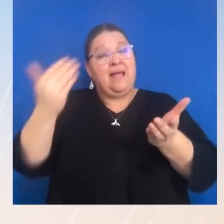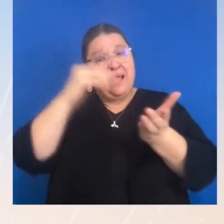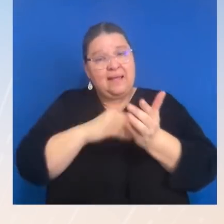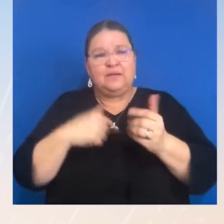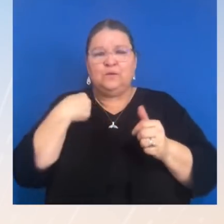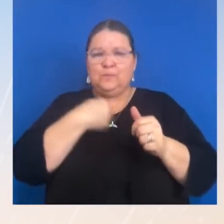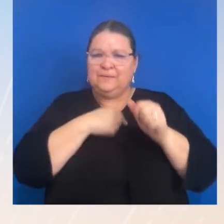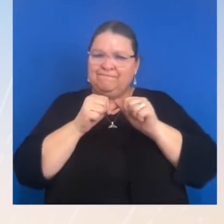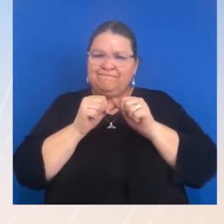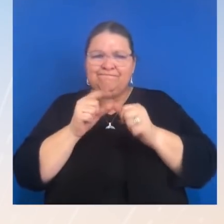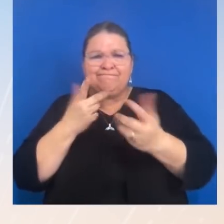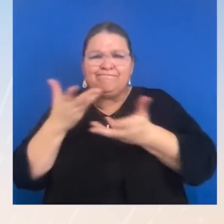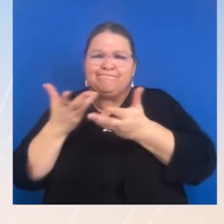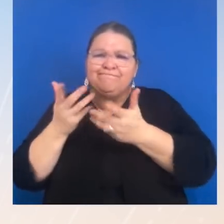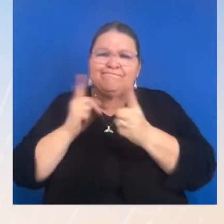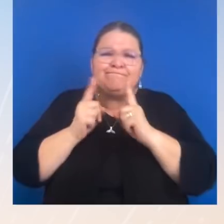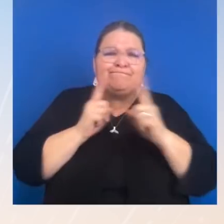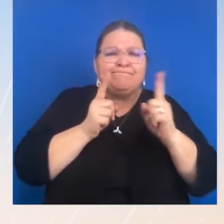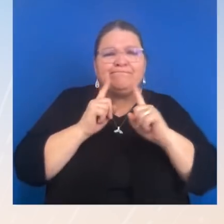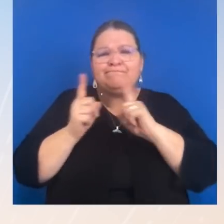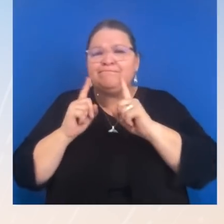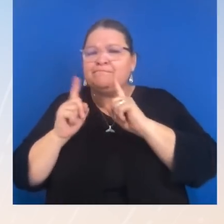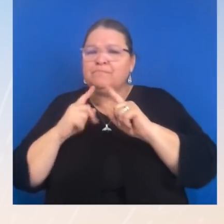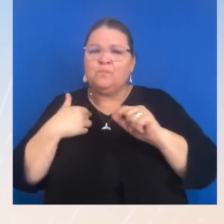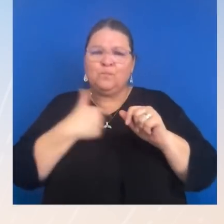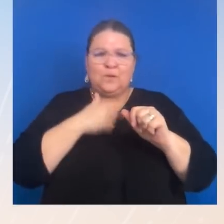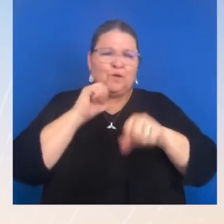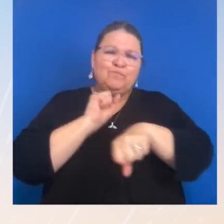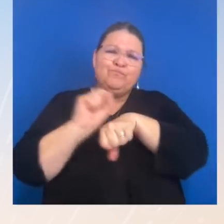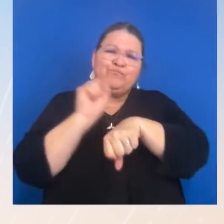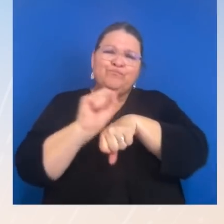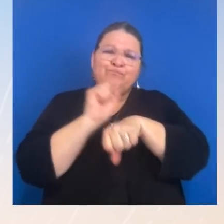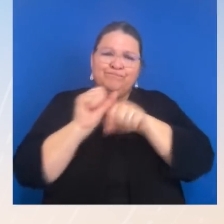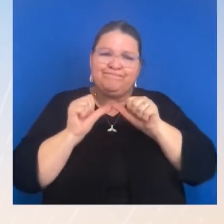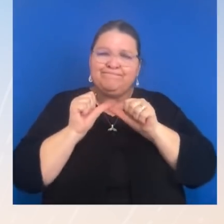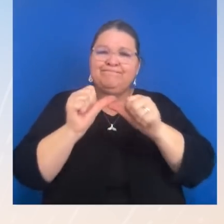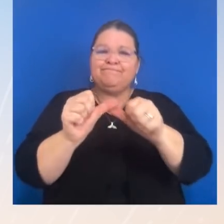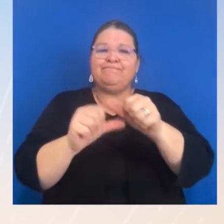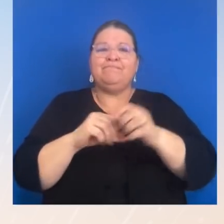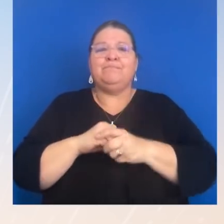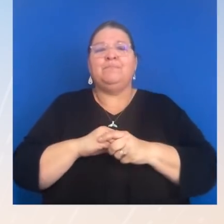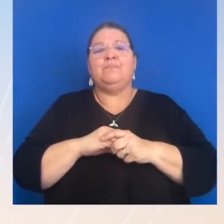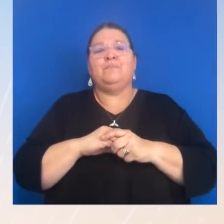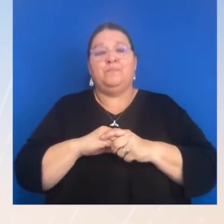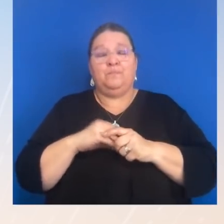in our legislative team. The Press: And one more on gas prices. I know you've spoken, I think, about the gas tax before,